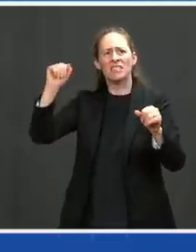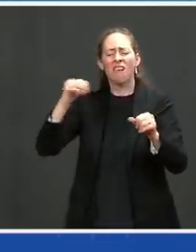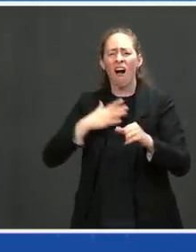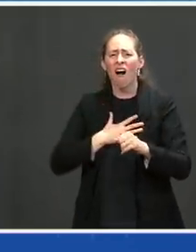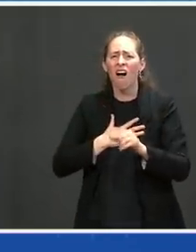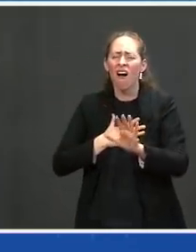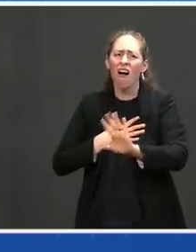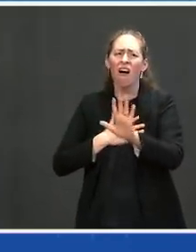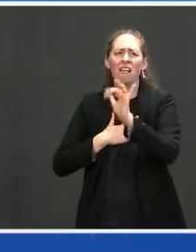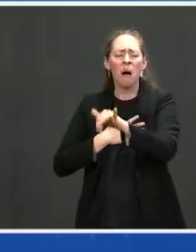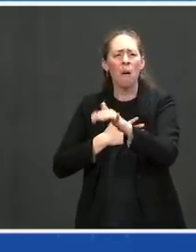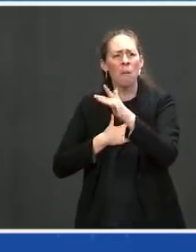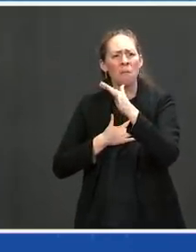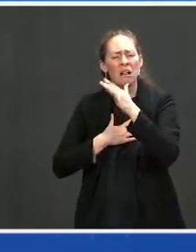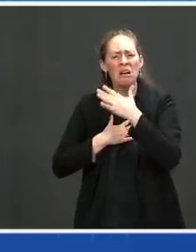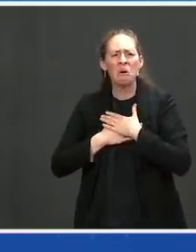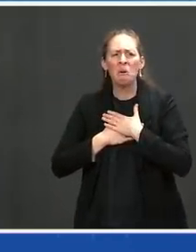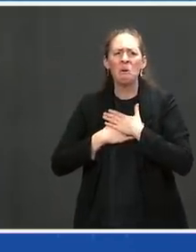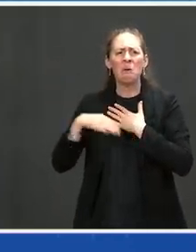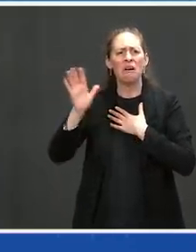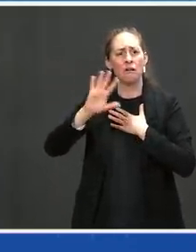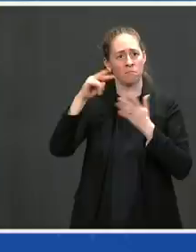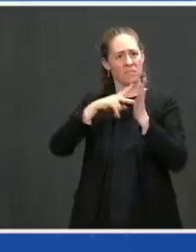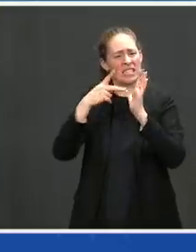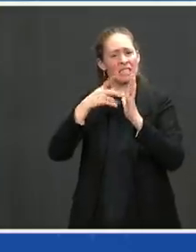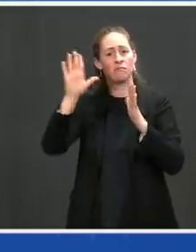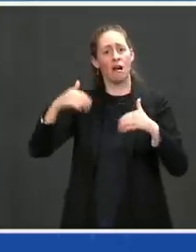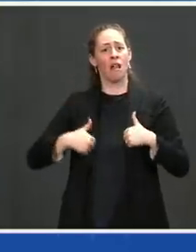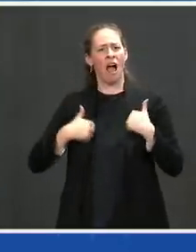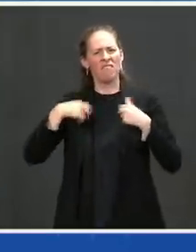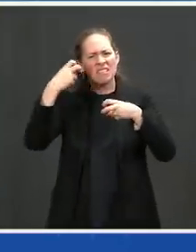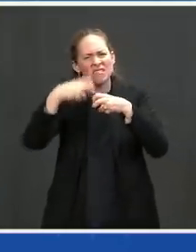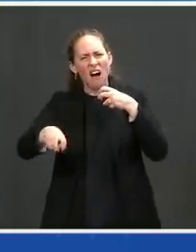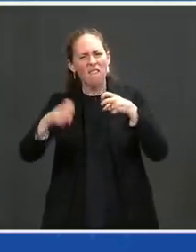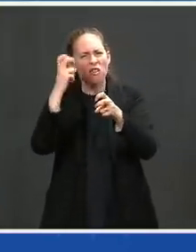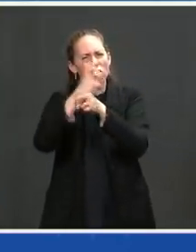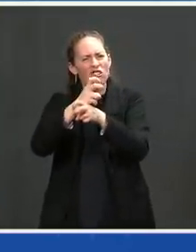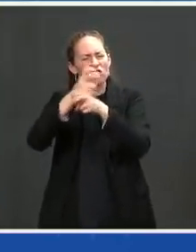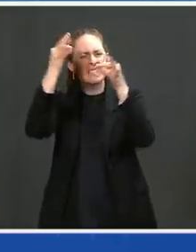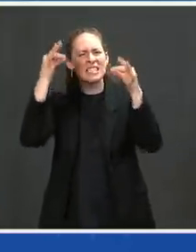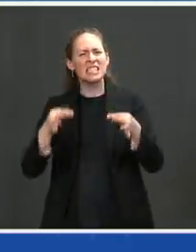So we can do something about that. That's what the Vice President is going to be doing: what I did.